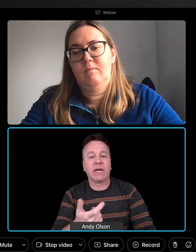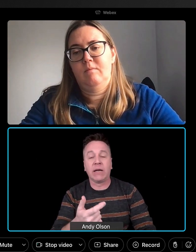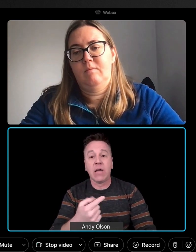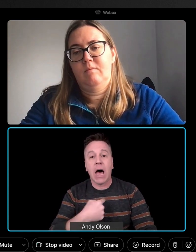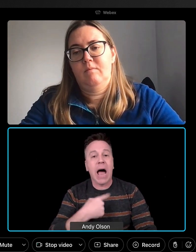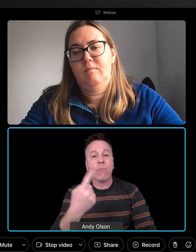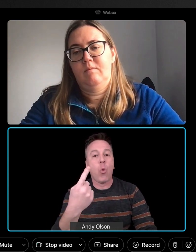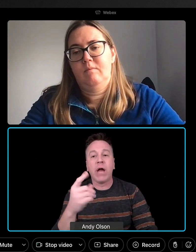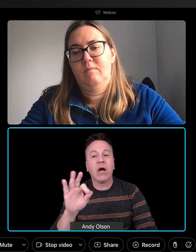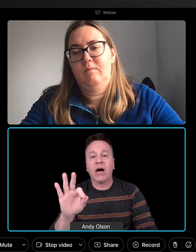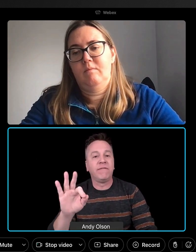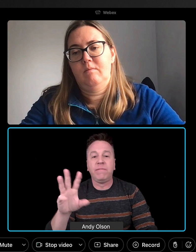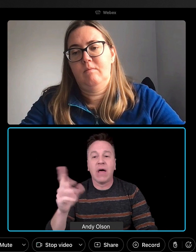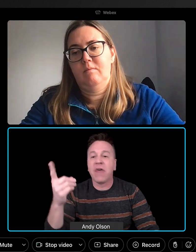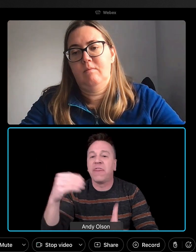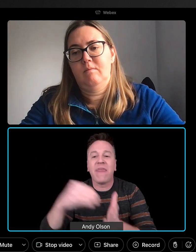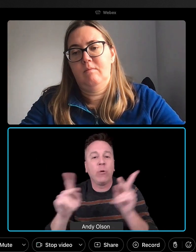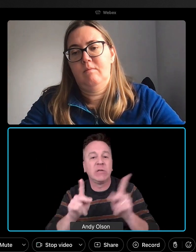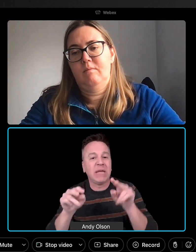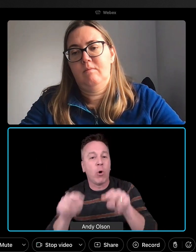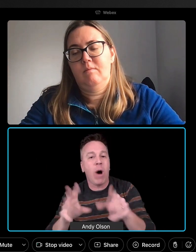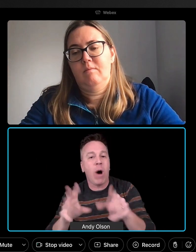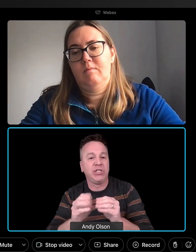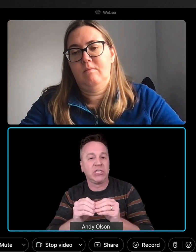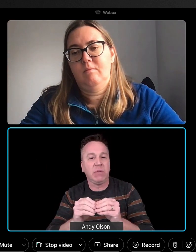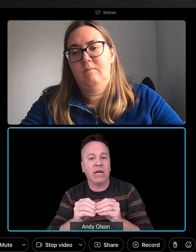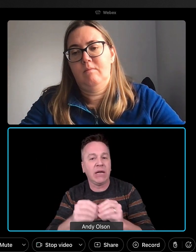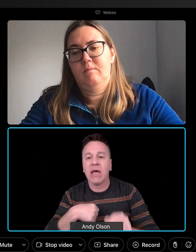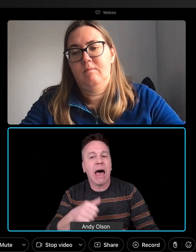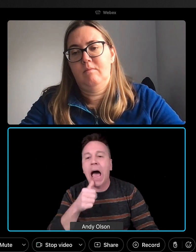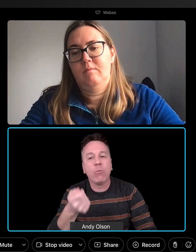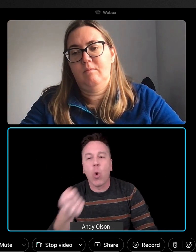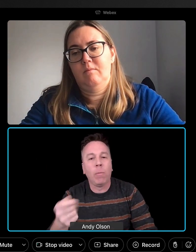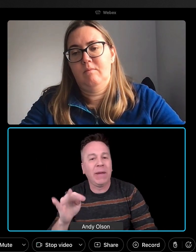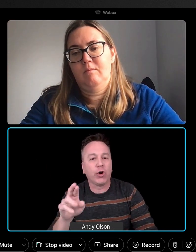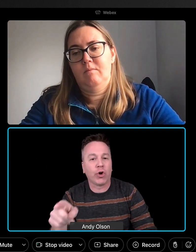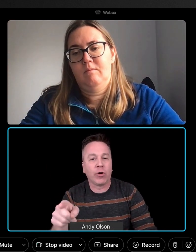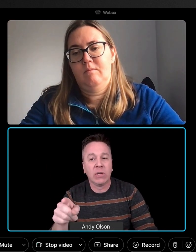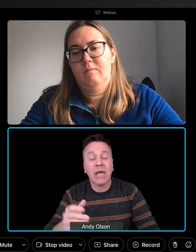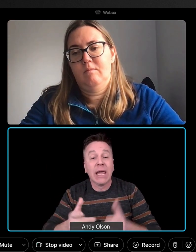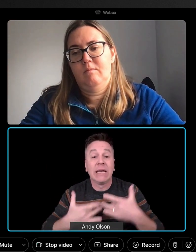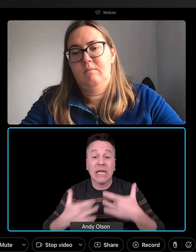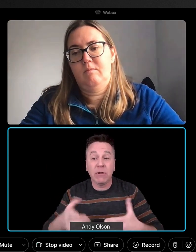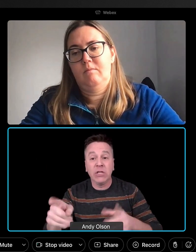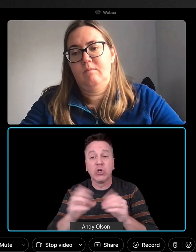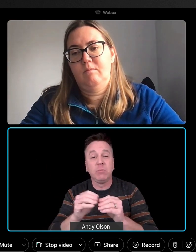observing, I'm one of a thousand people watching this meeting, I won’t pin her. Typically